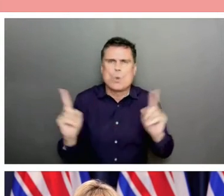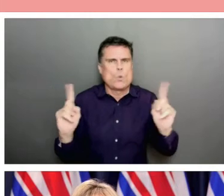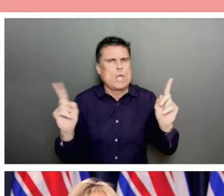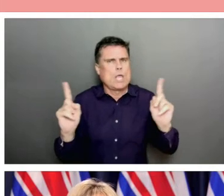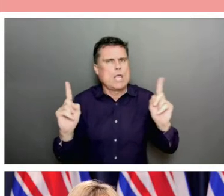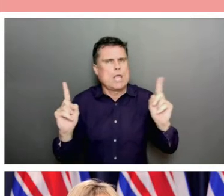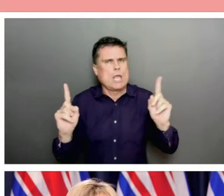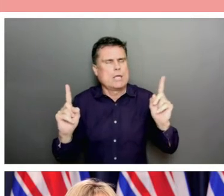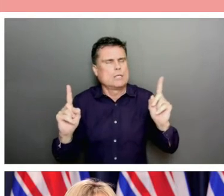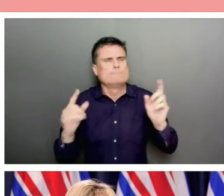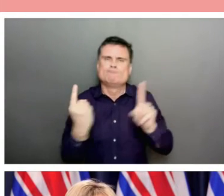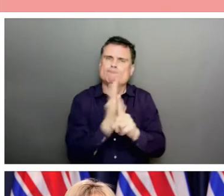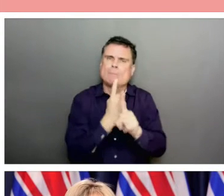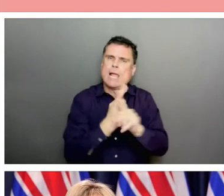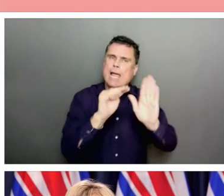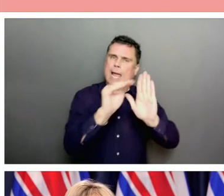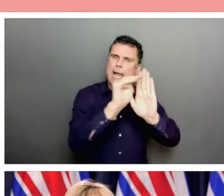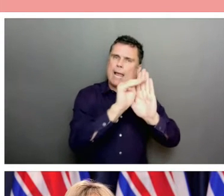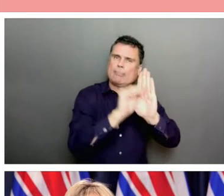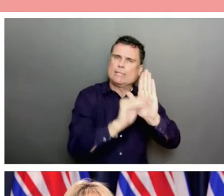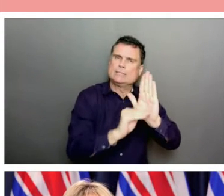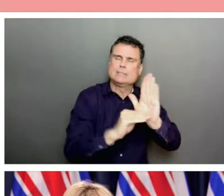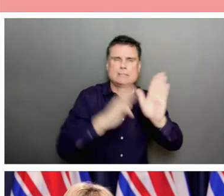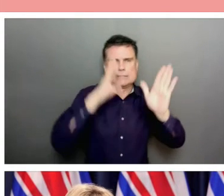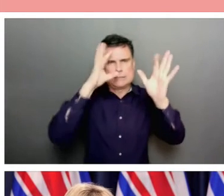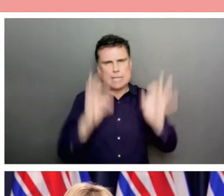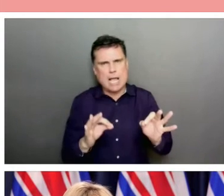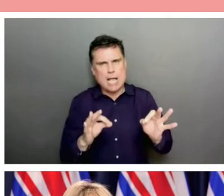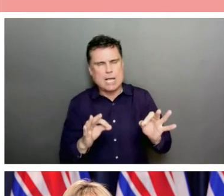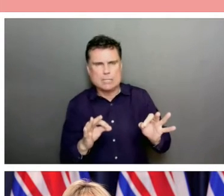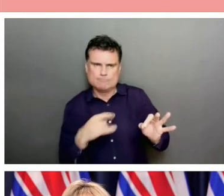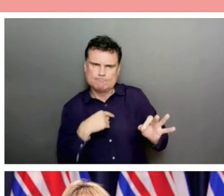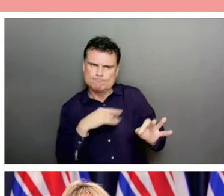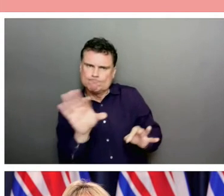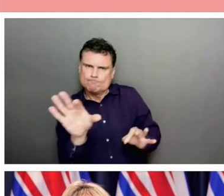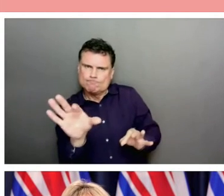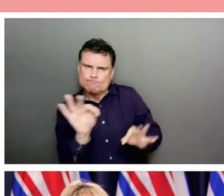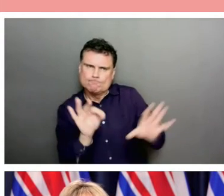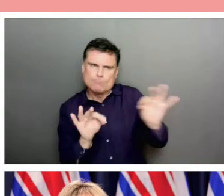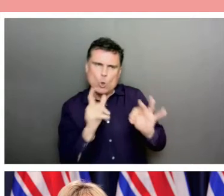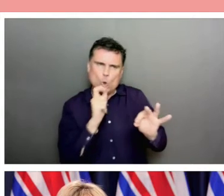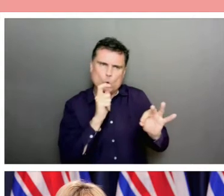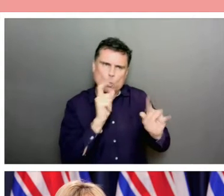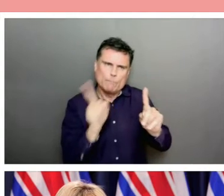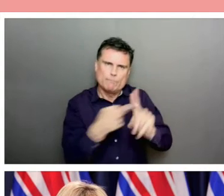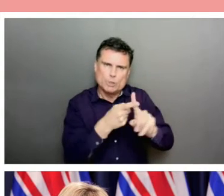Pfizer vaccine around day So the recommended from the company is around day